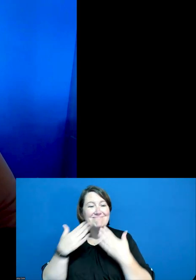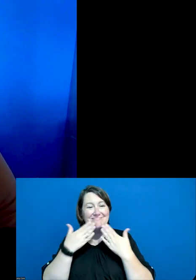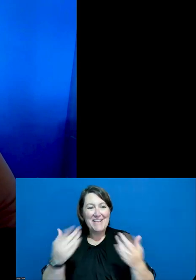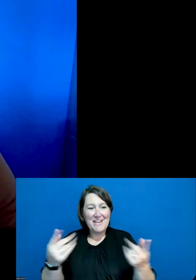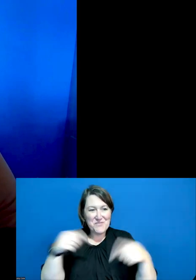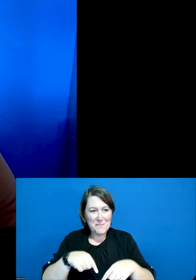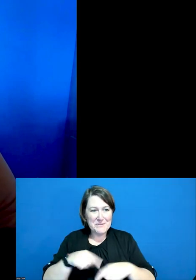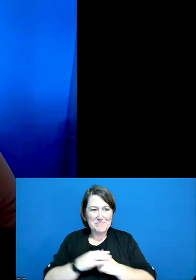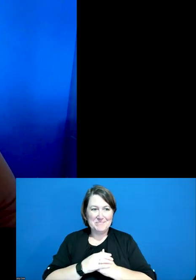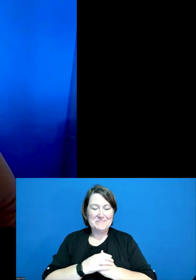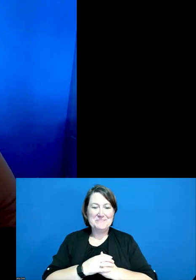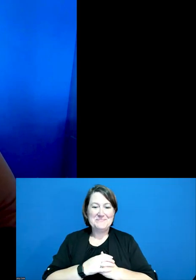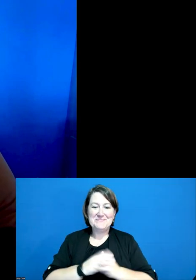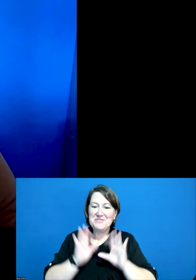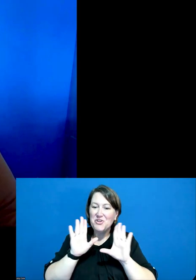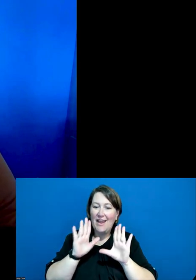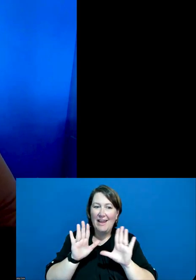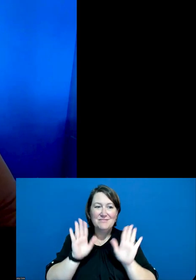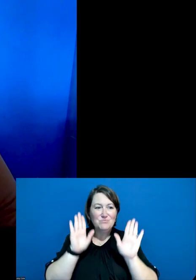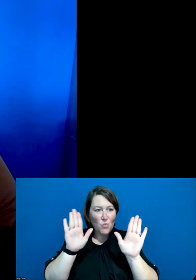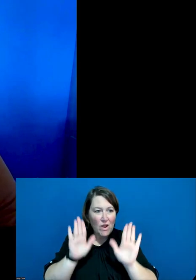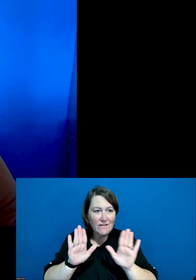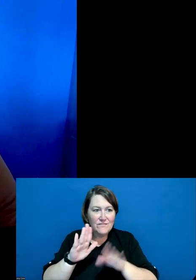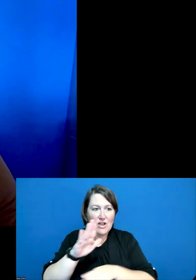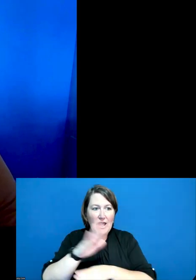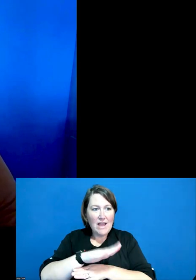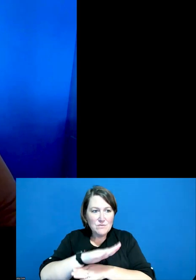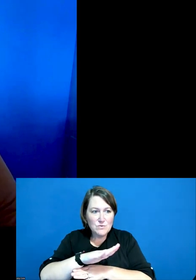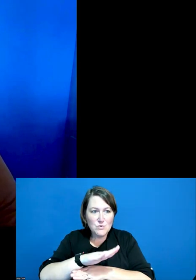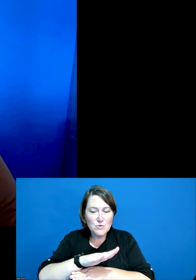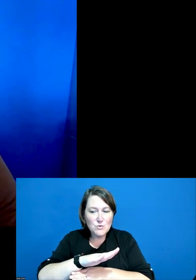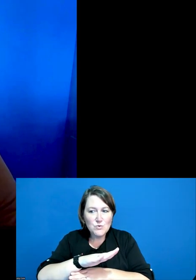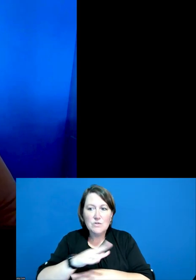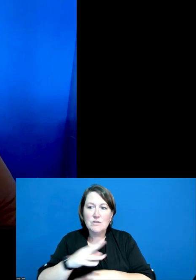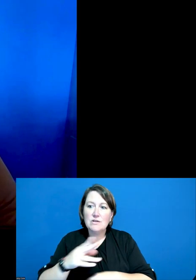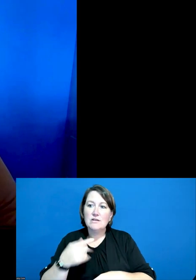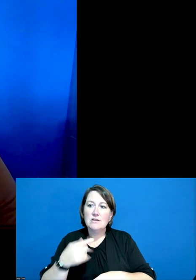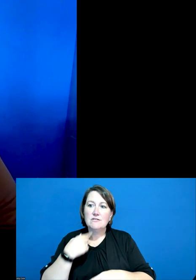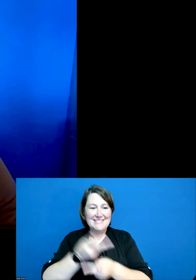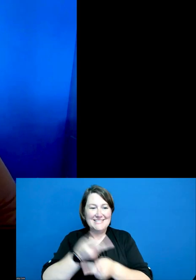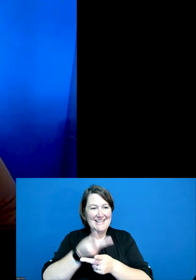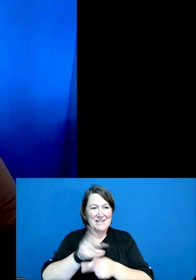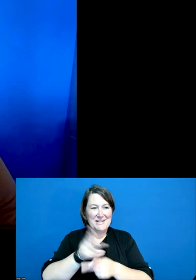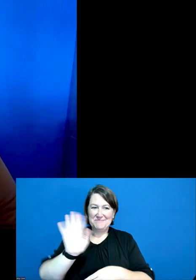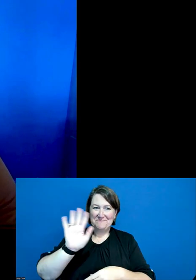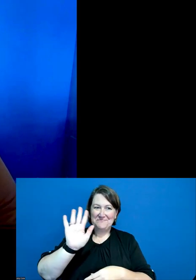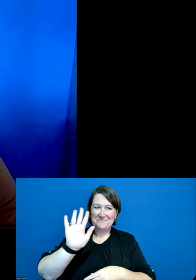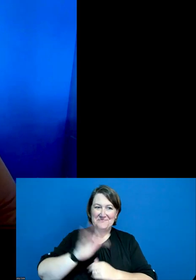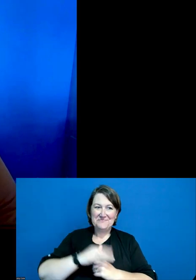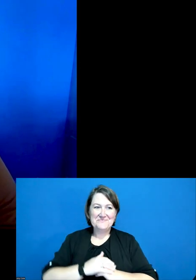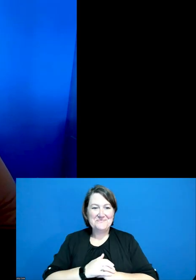Great. You guys have a great afternoon and take care. Good bye. Okay.